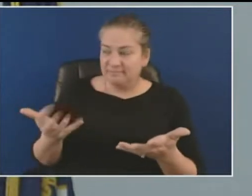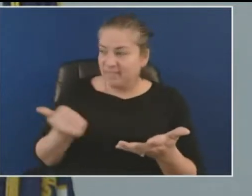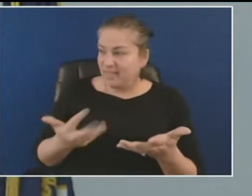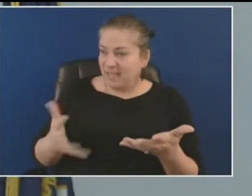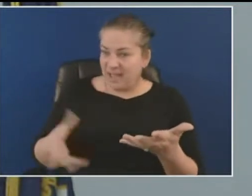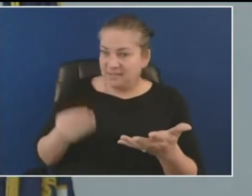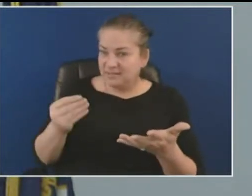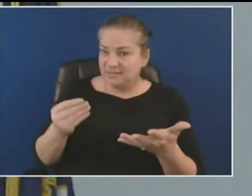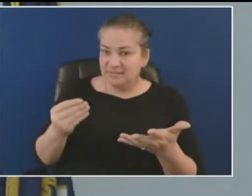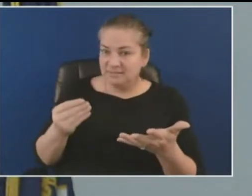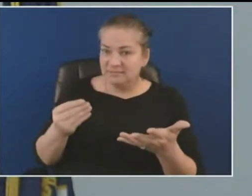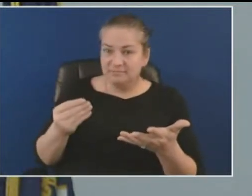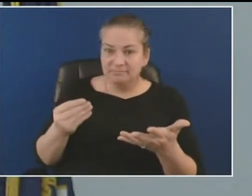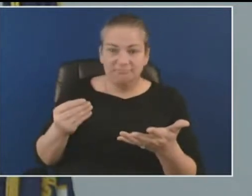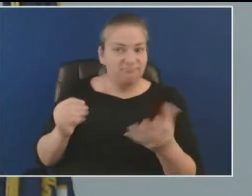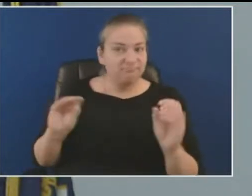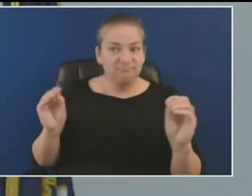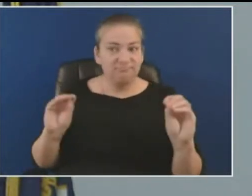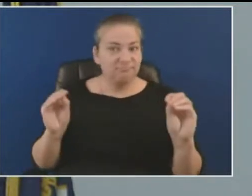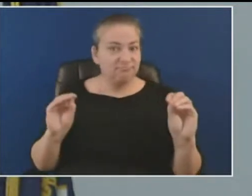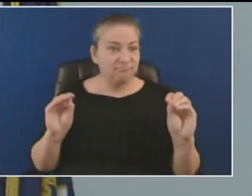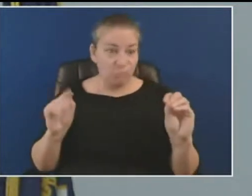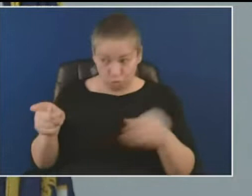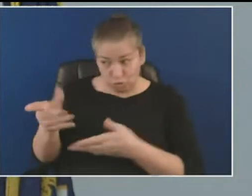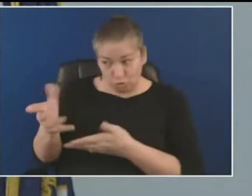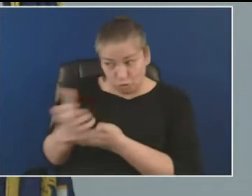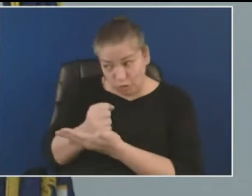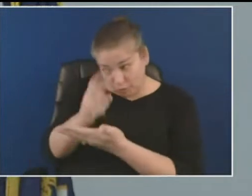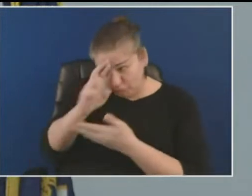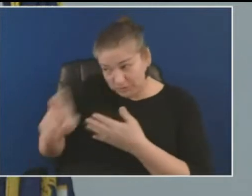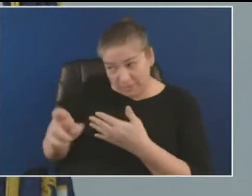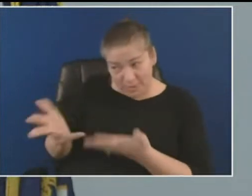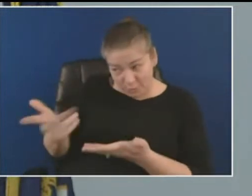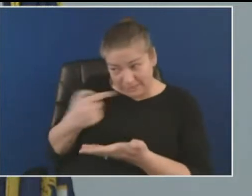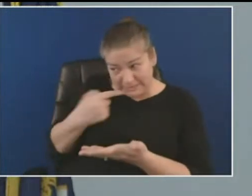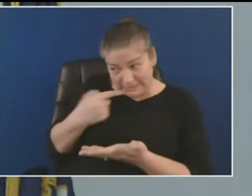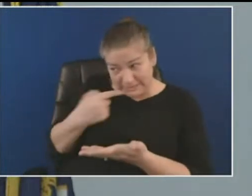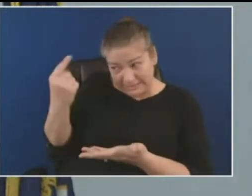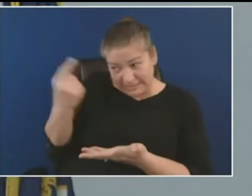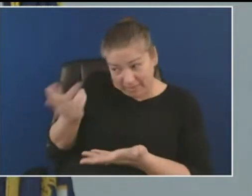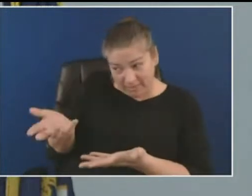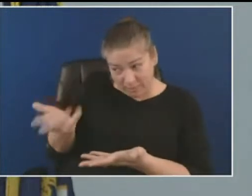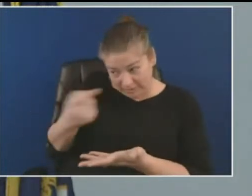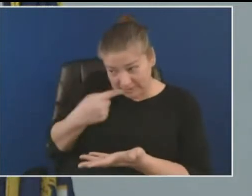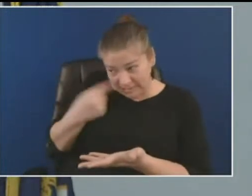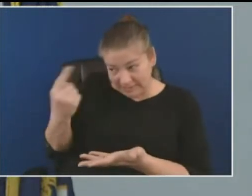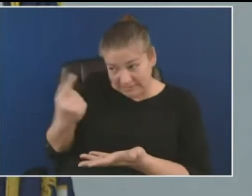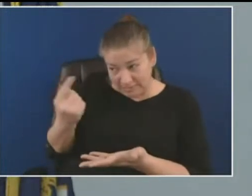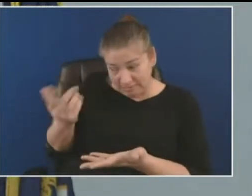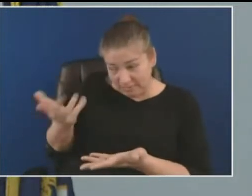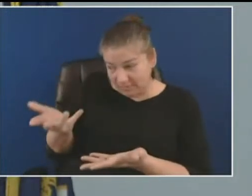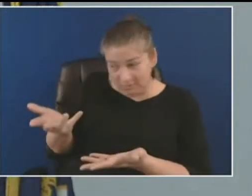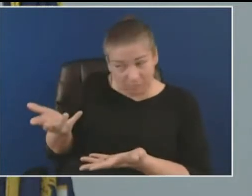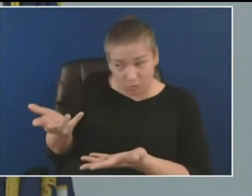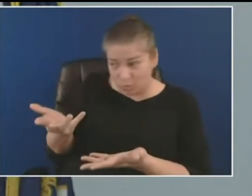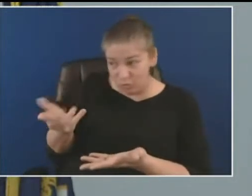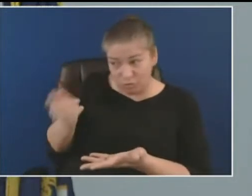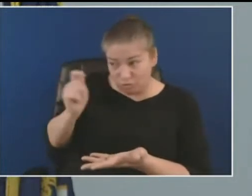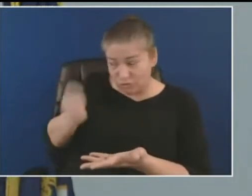OK, but you deserve that respect. Good judge, let me just say.